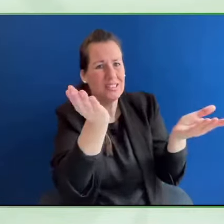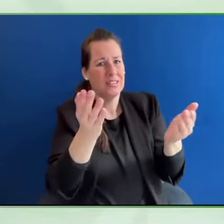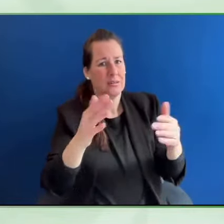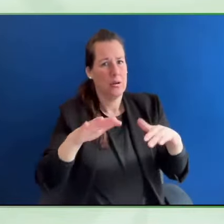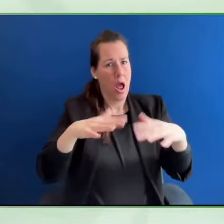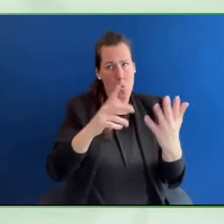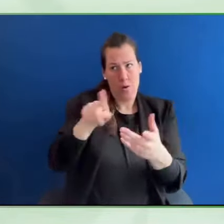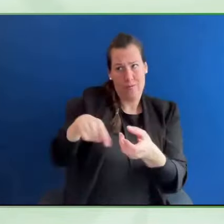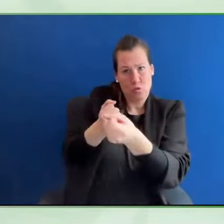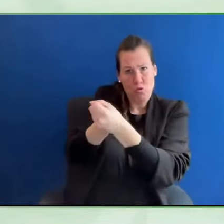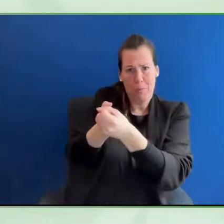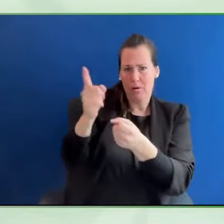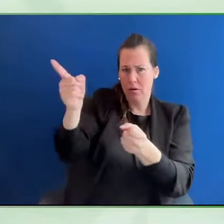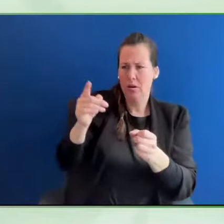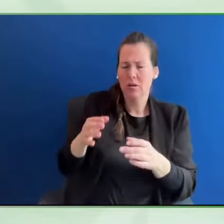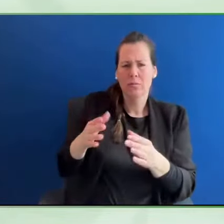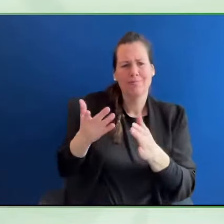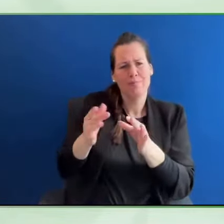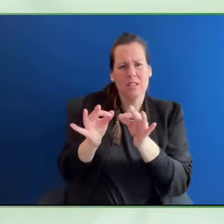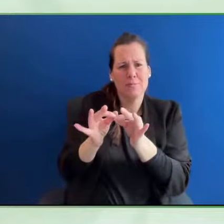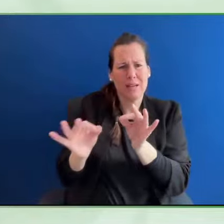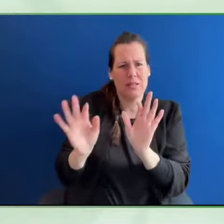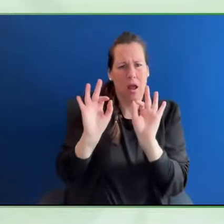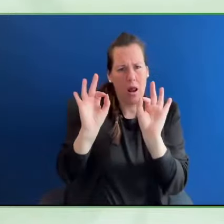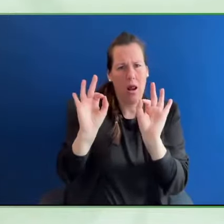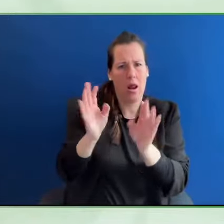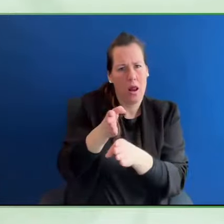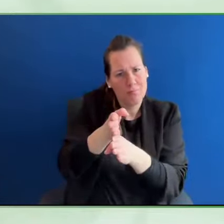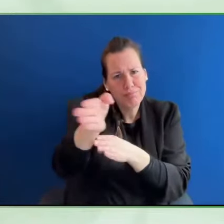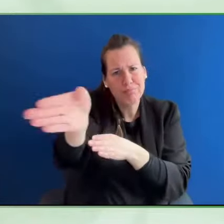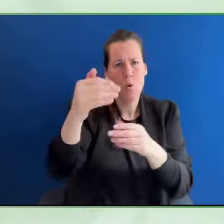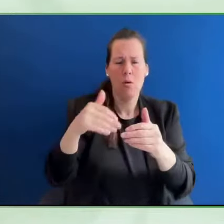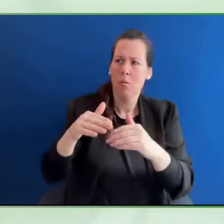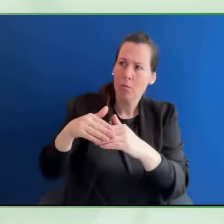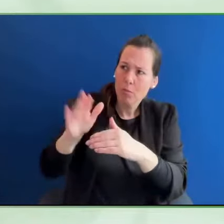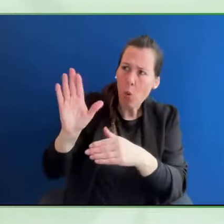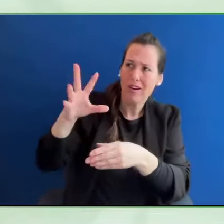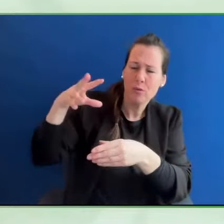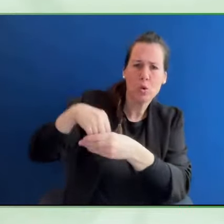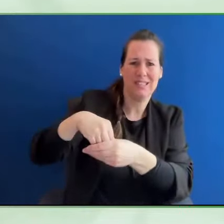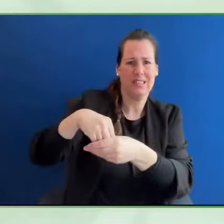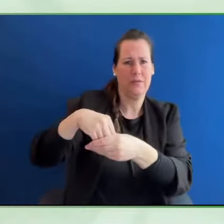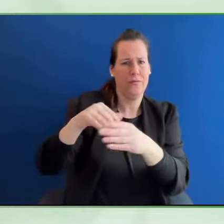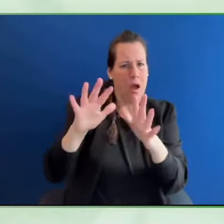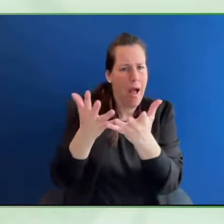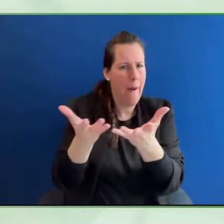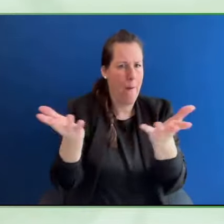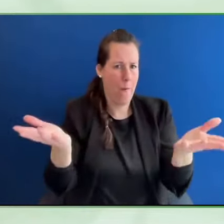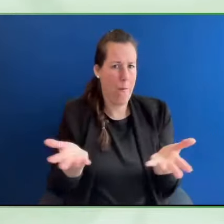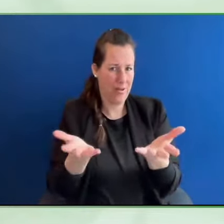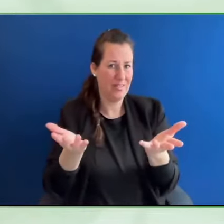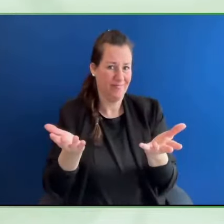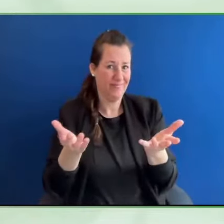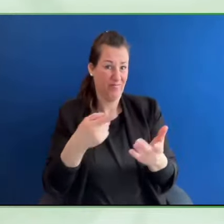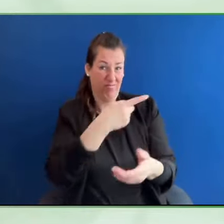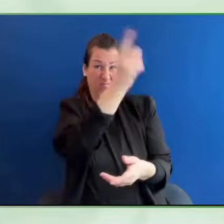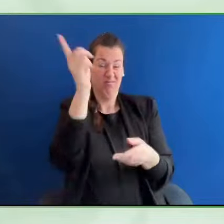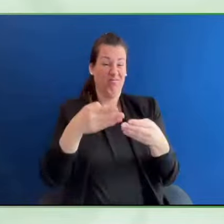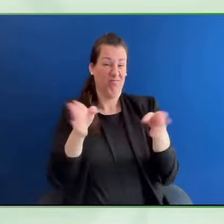It's always a pleasure to have you, and I think it is important to know what is happening